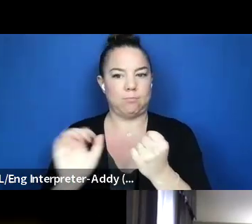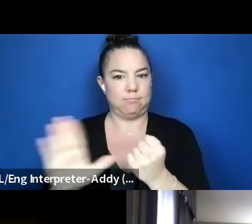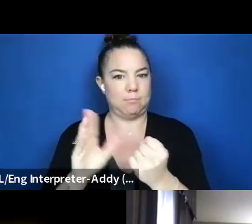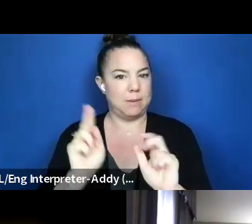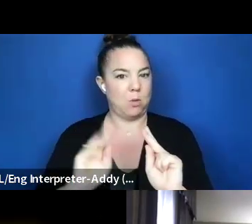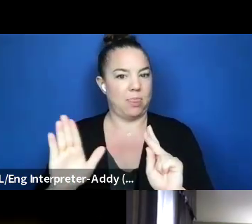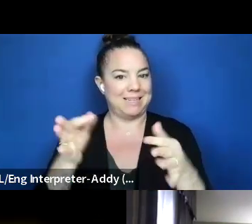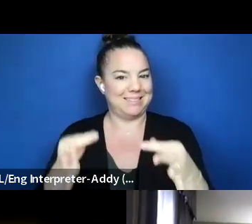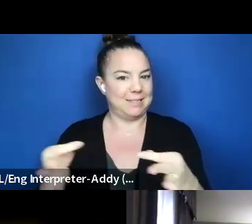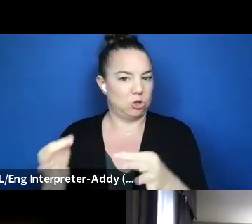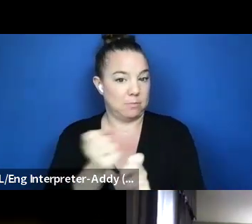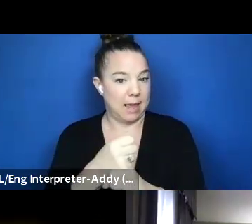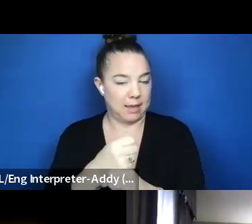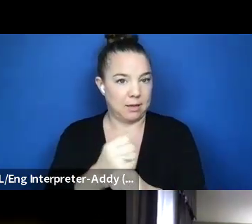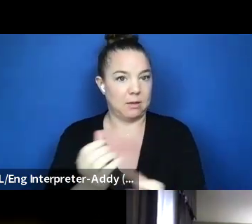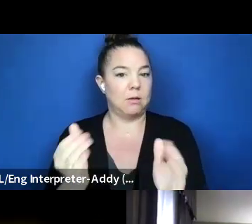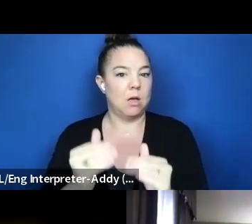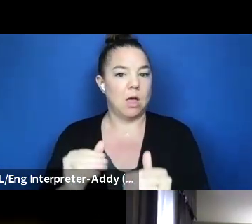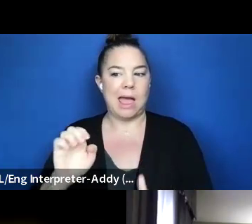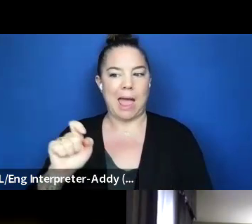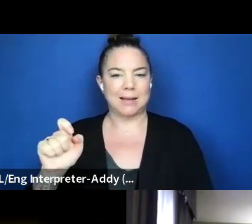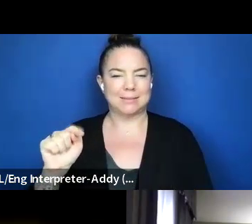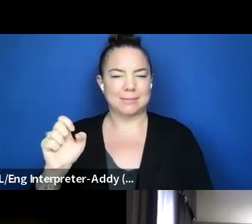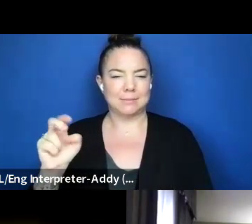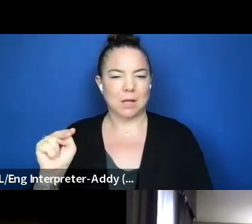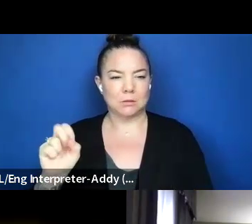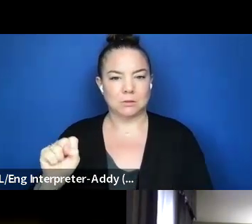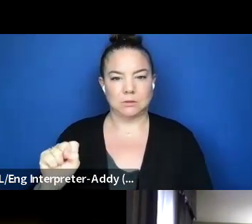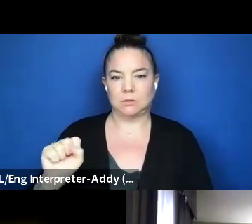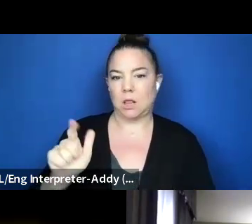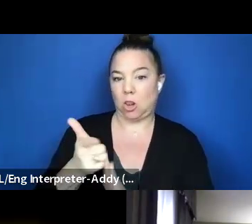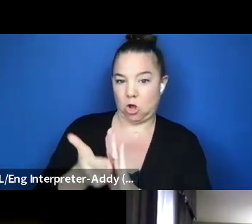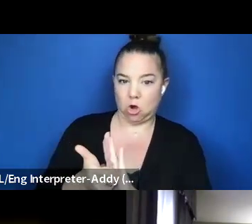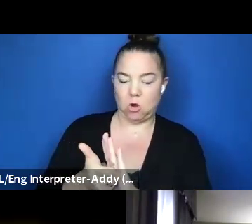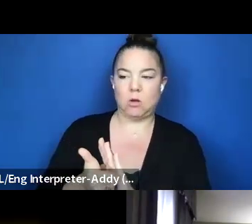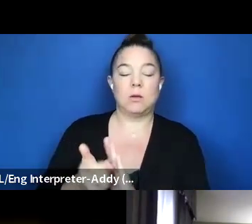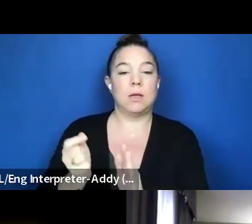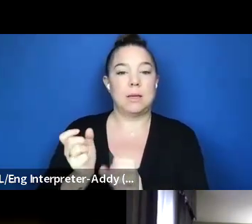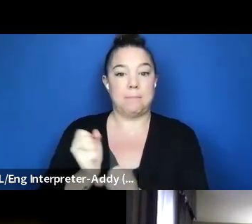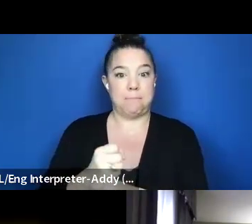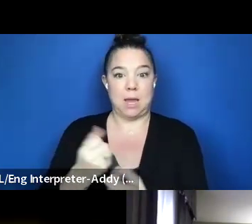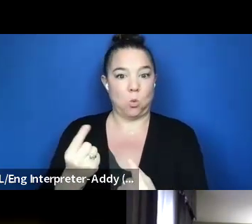Adeleigh Belyeu: another one was Exton's law, which Adeleigh Belyeu: made it illegal here in Alabama for